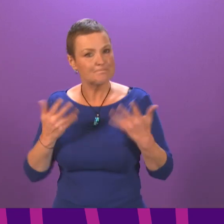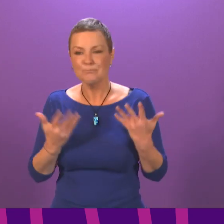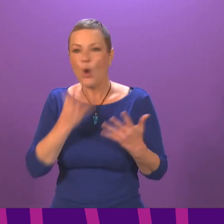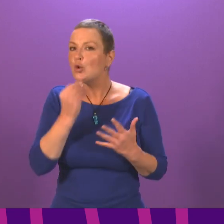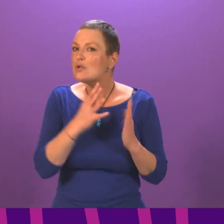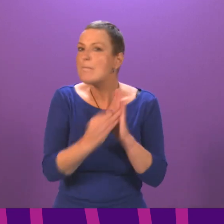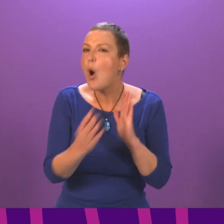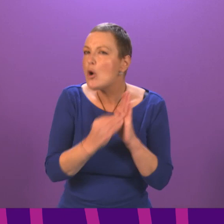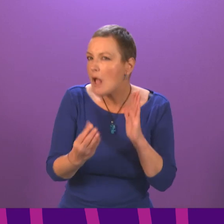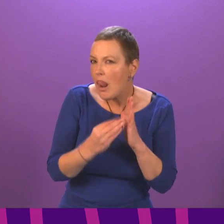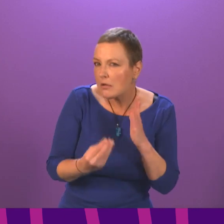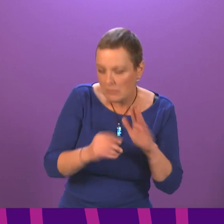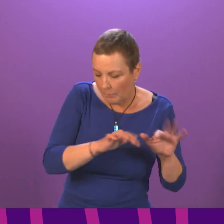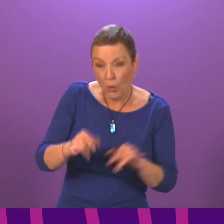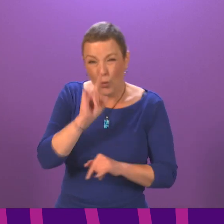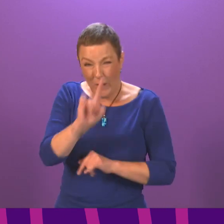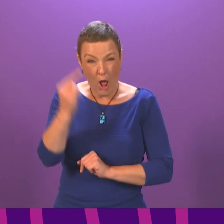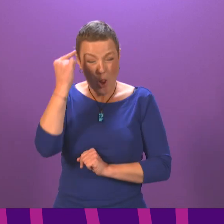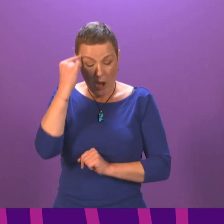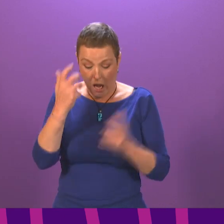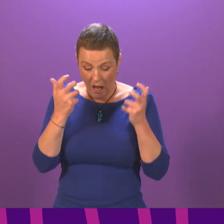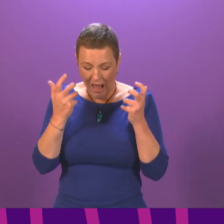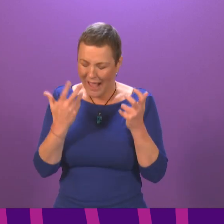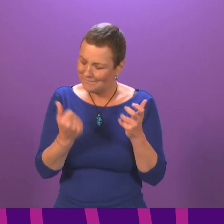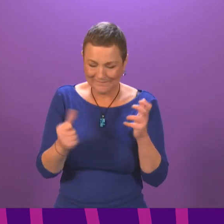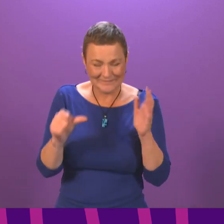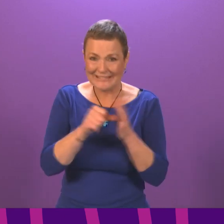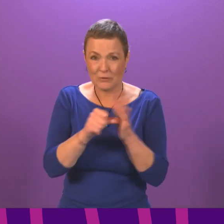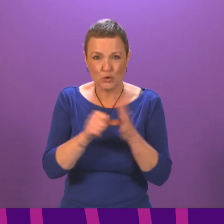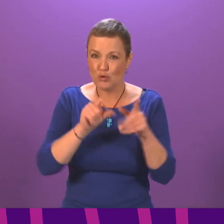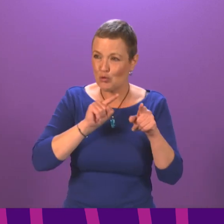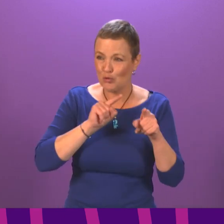at whether and how it is possible to do so. There are difficulties in trying to model